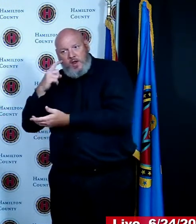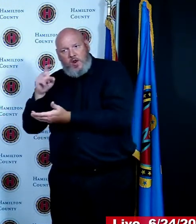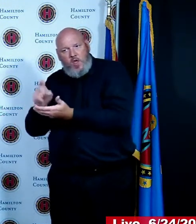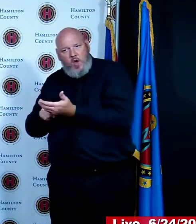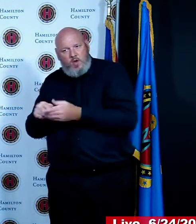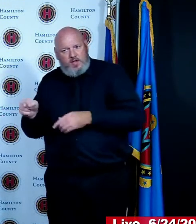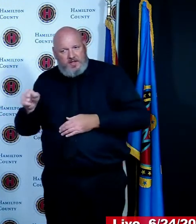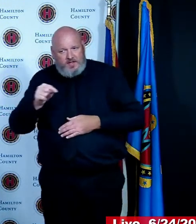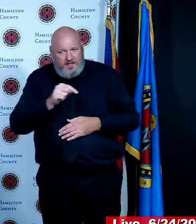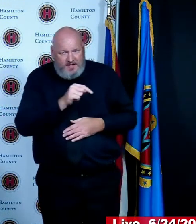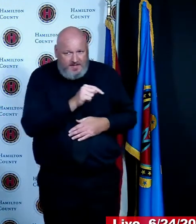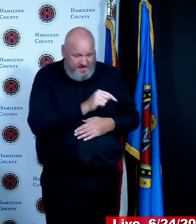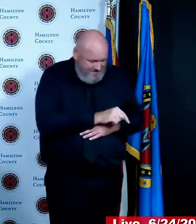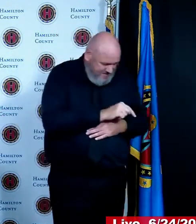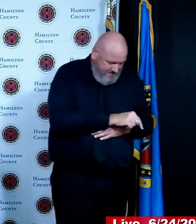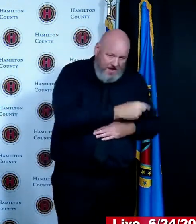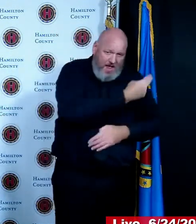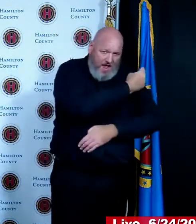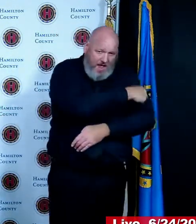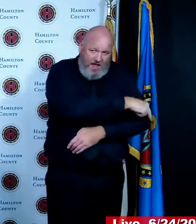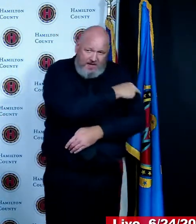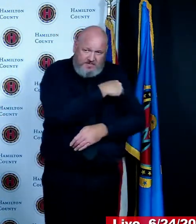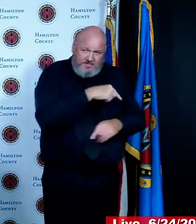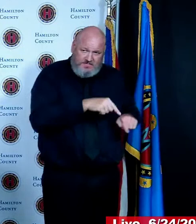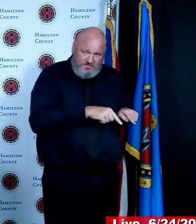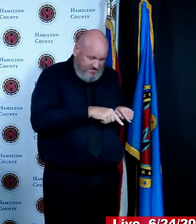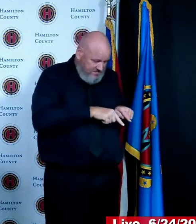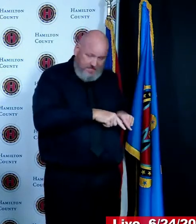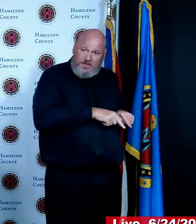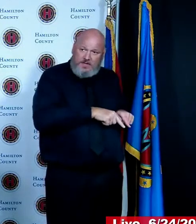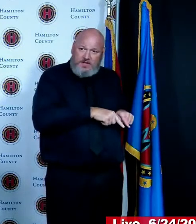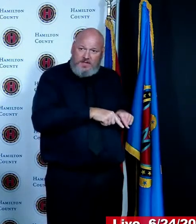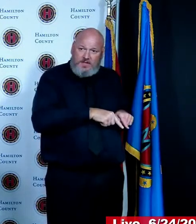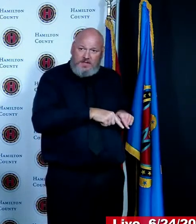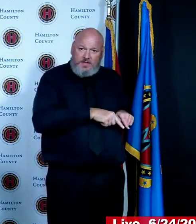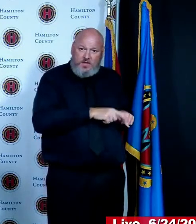rate and remember that is a lagging indicator and so the concern is that as